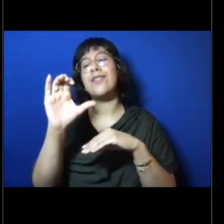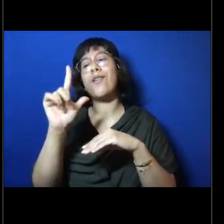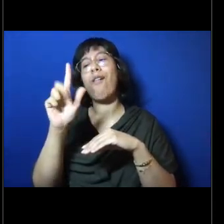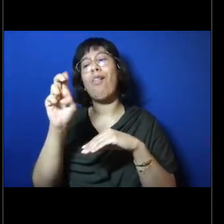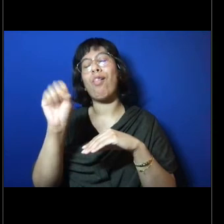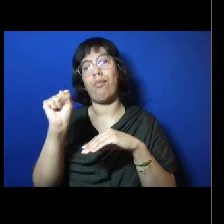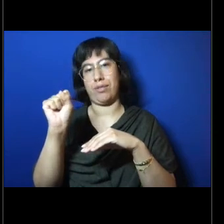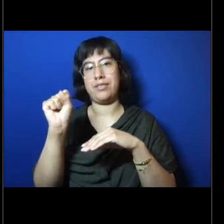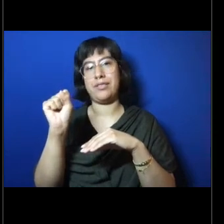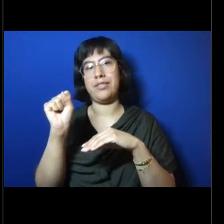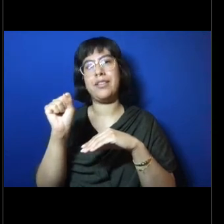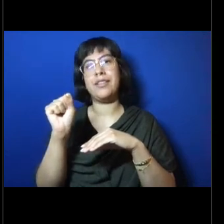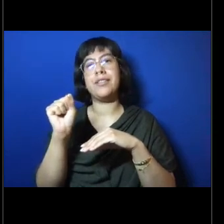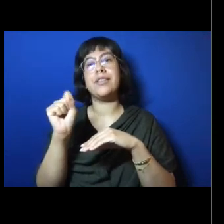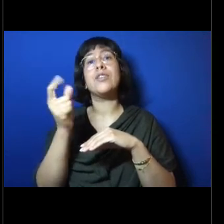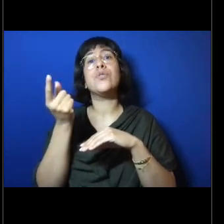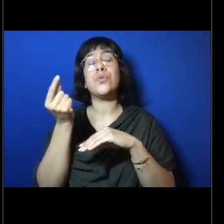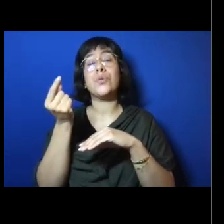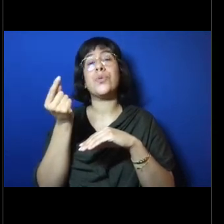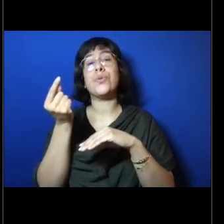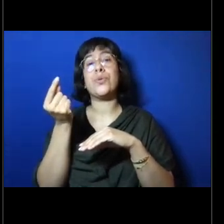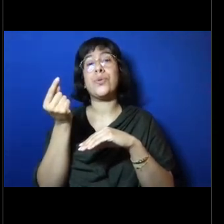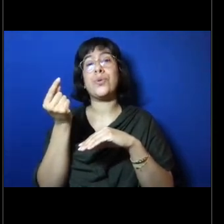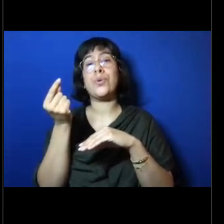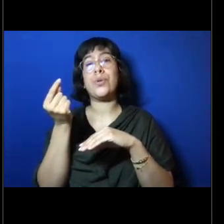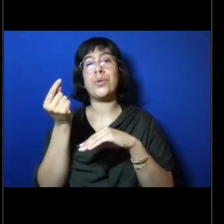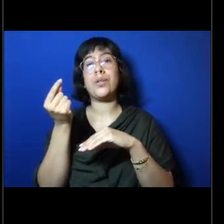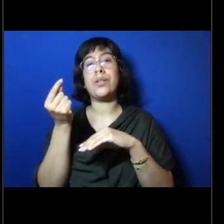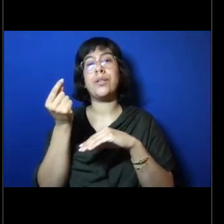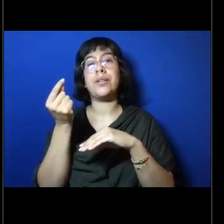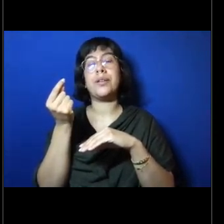And basically they can manipulate the foot, the meaty part of the abalone.